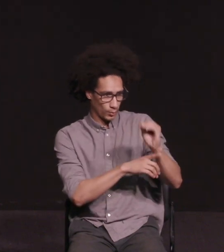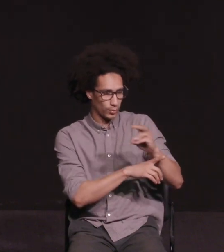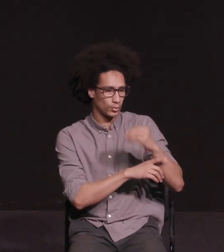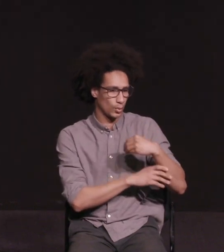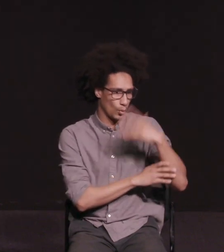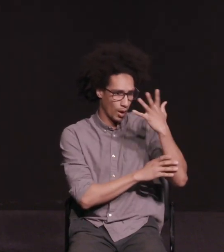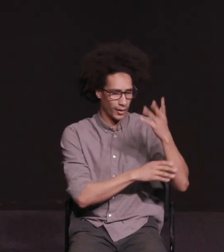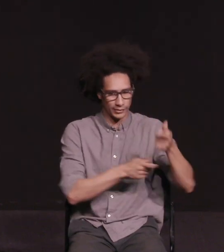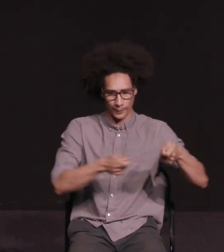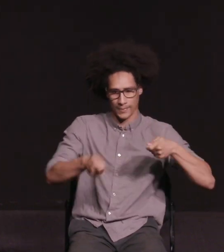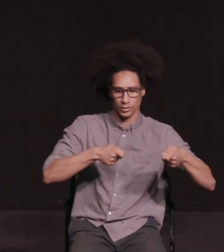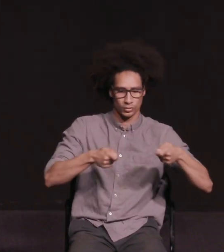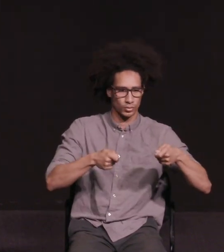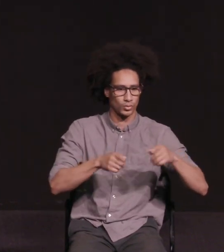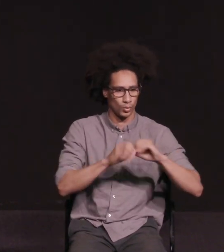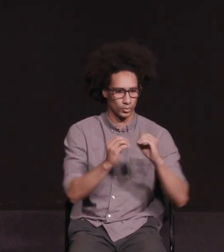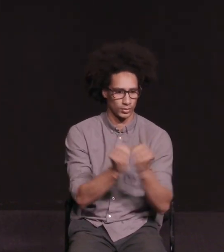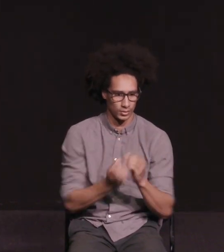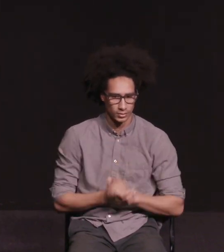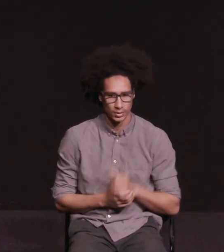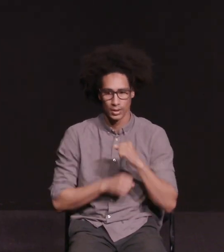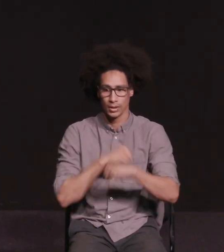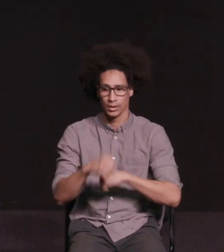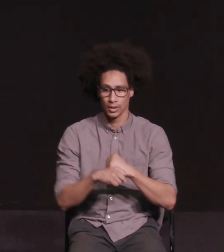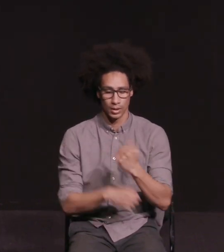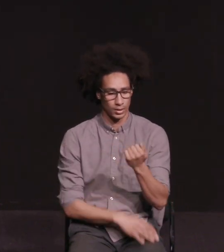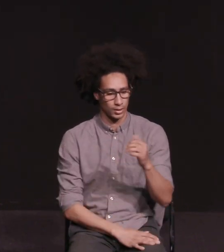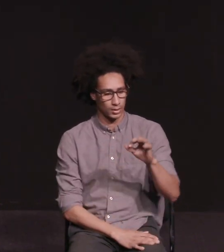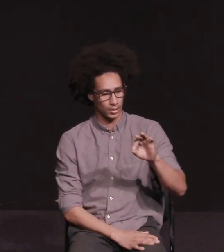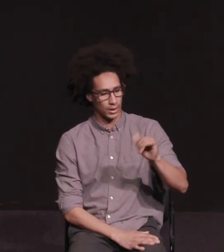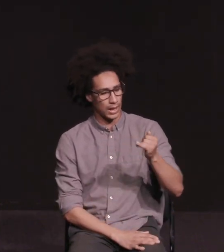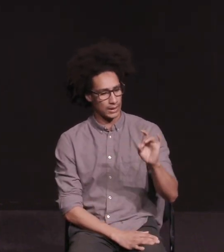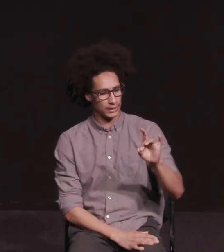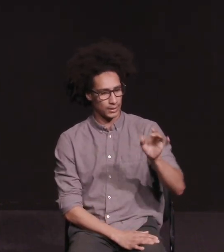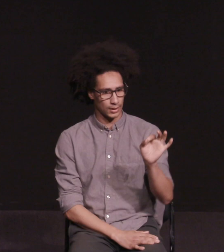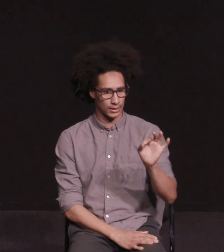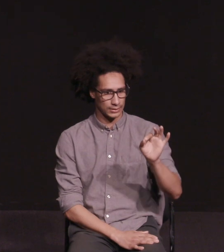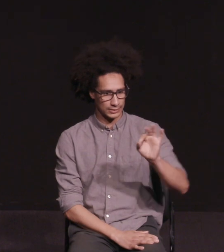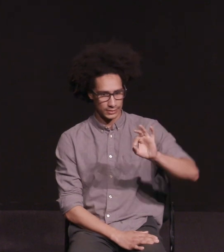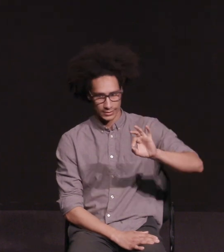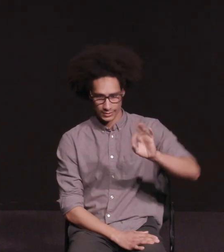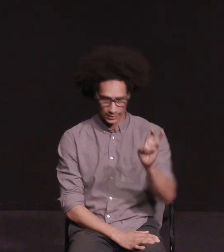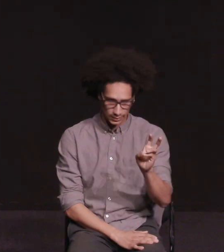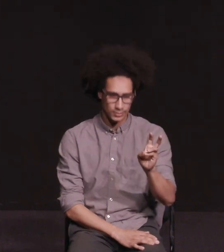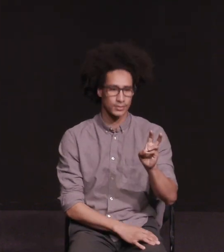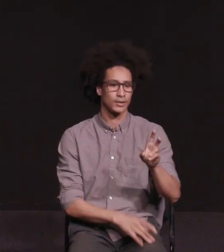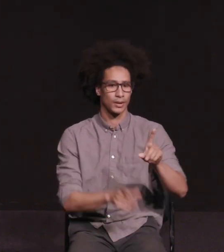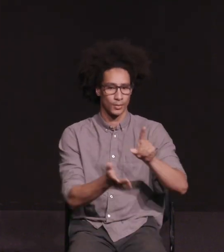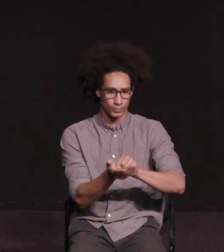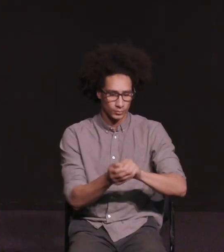In 1896, they also published juvenile literature demanded